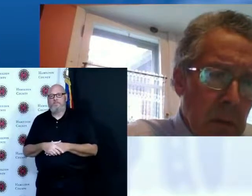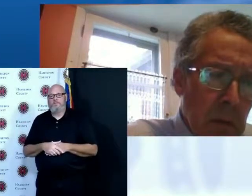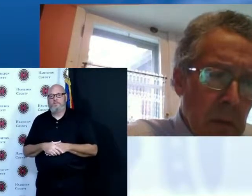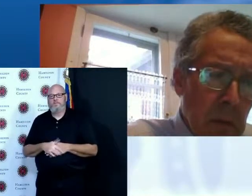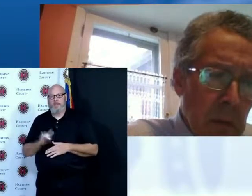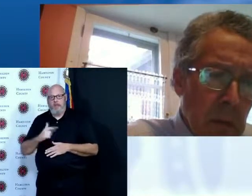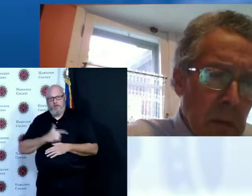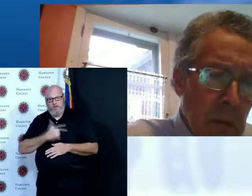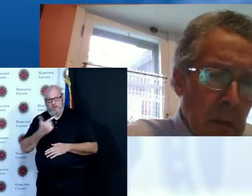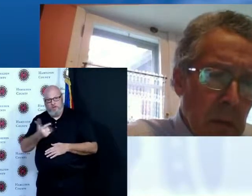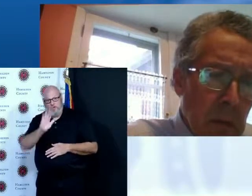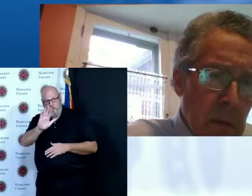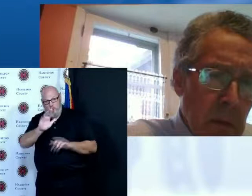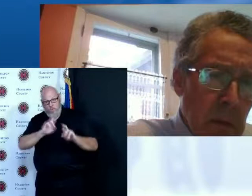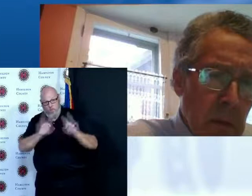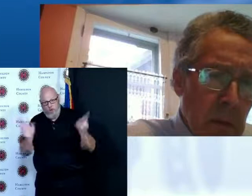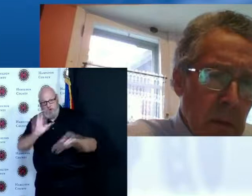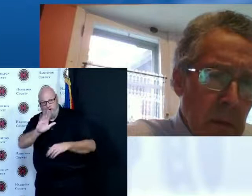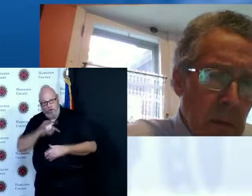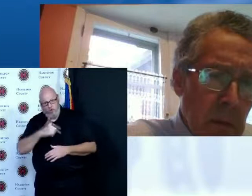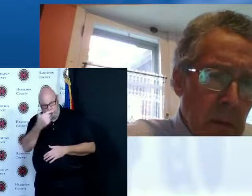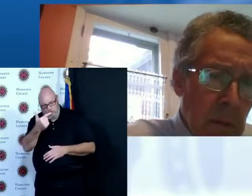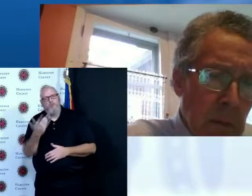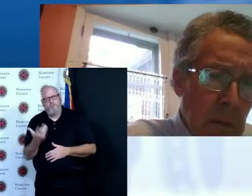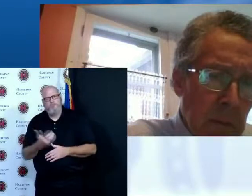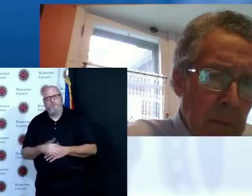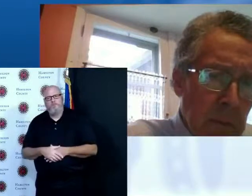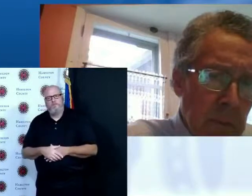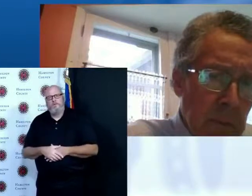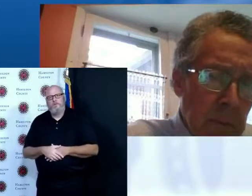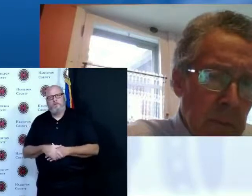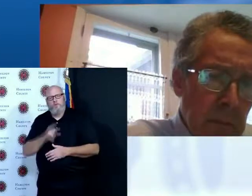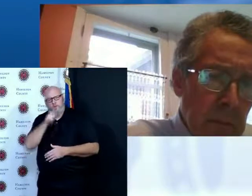and make sure that you're making that contact and getting in the queue so that when you're